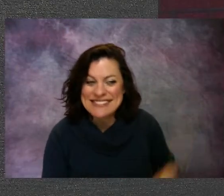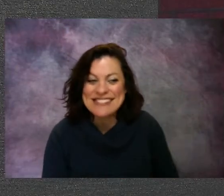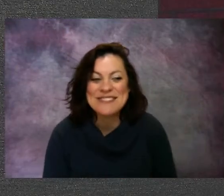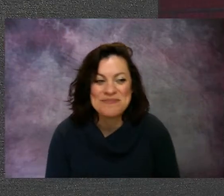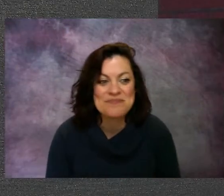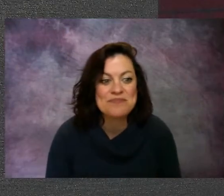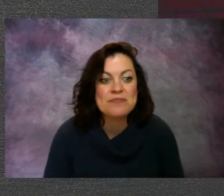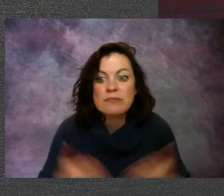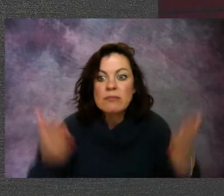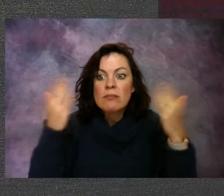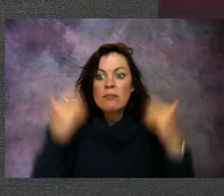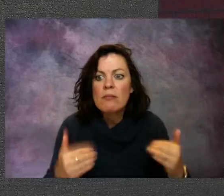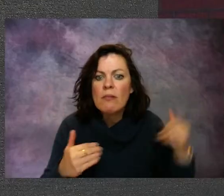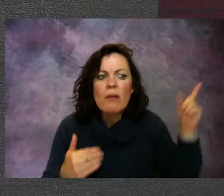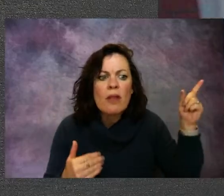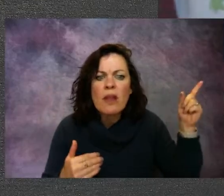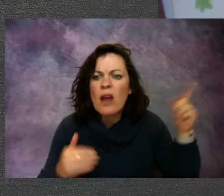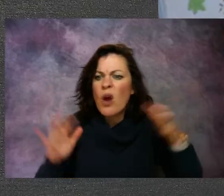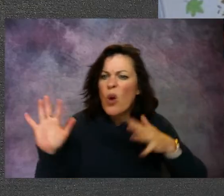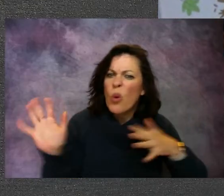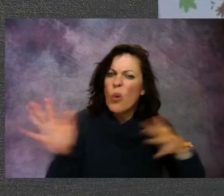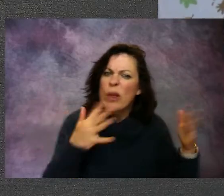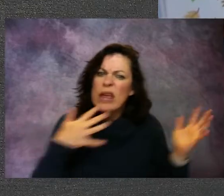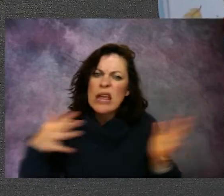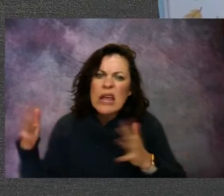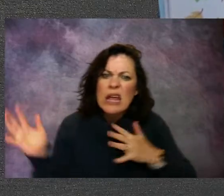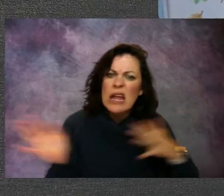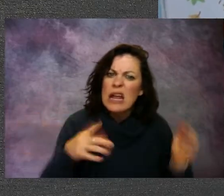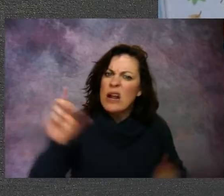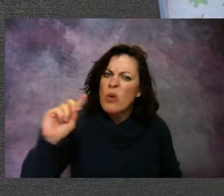Where does the wind come from?